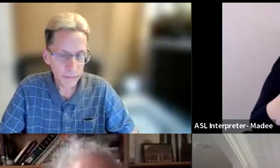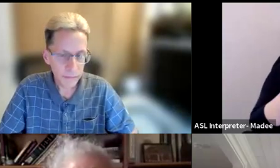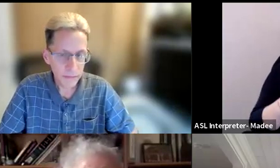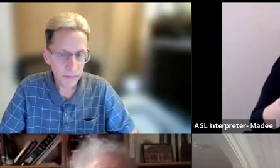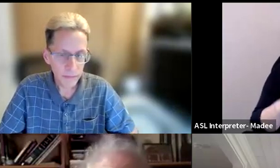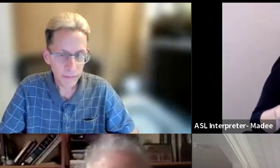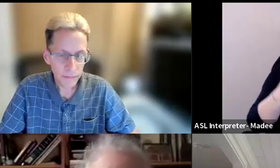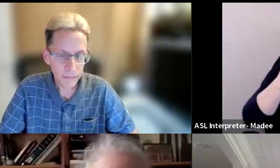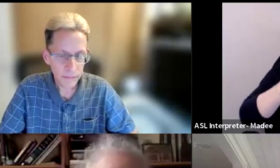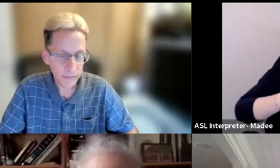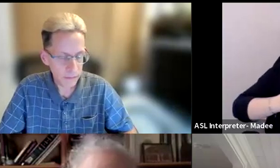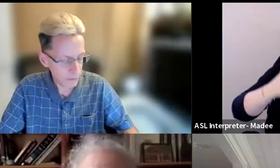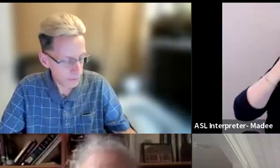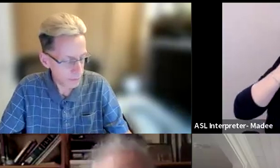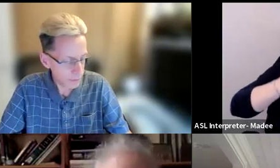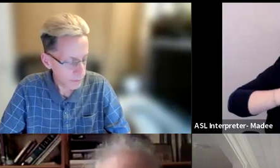Rebecca /APRIL: and our population is growing.